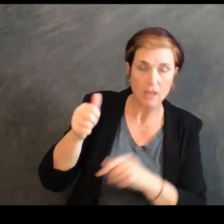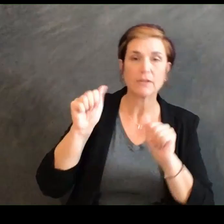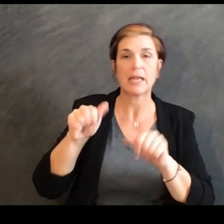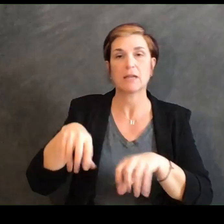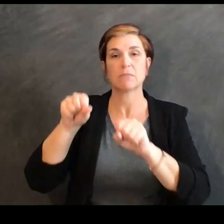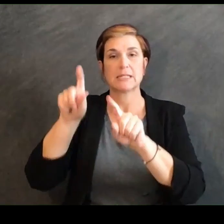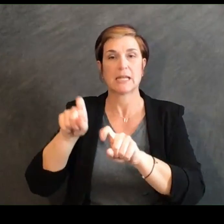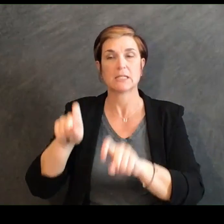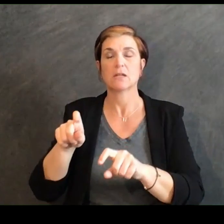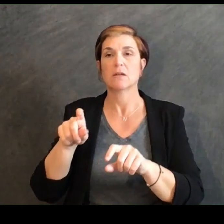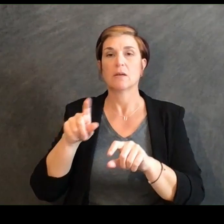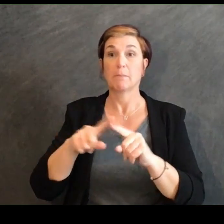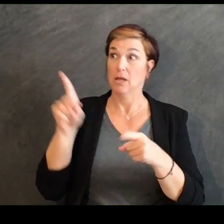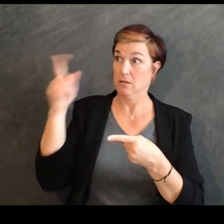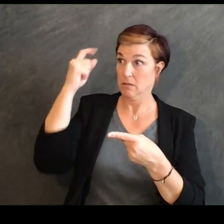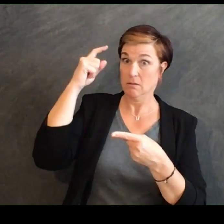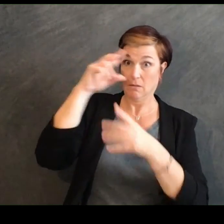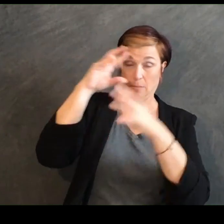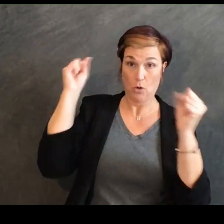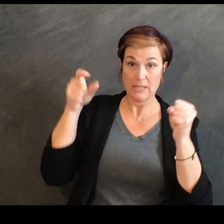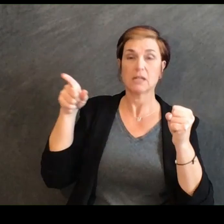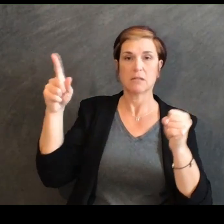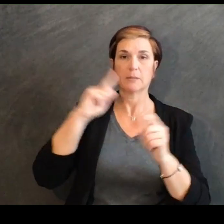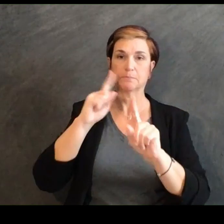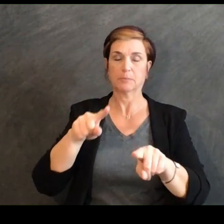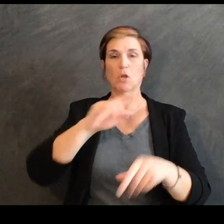the resources the country together and that's what this partnership really